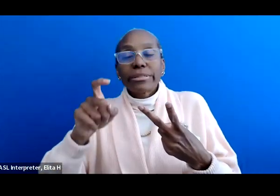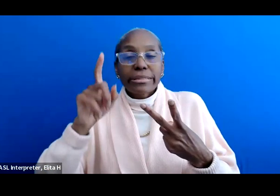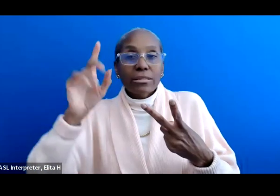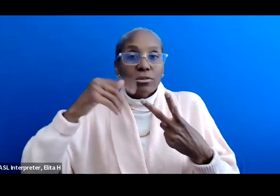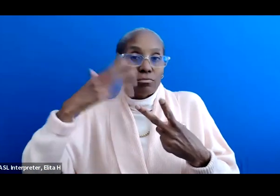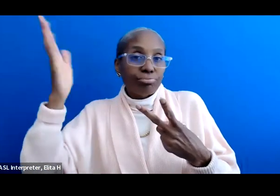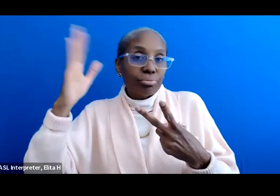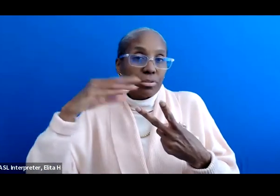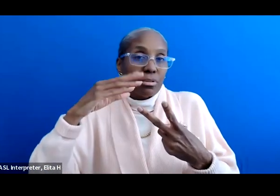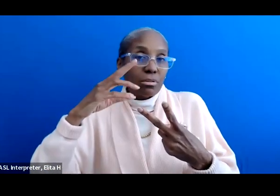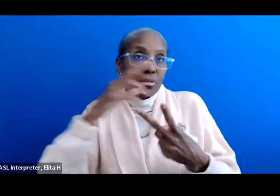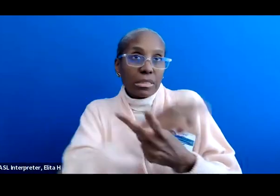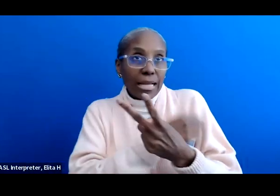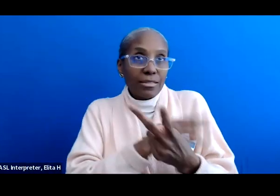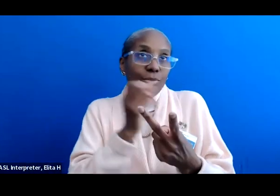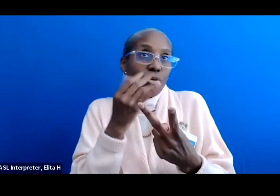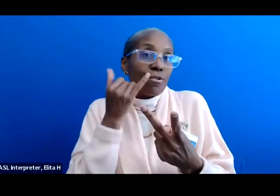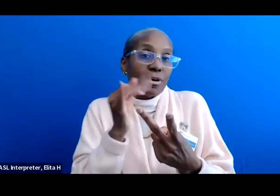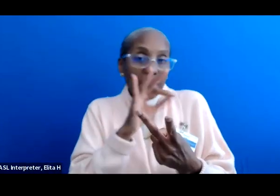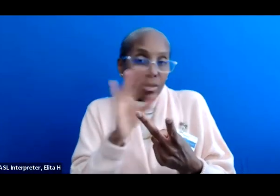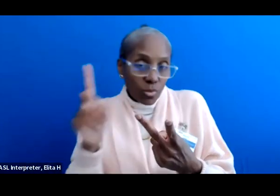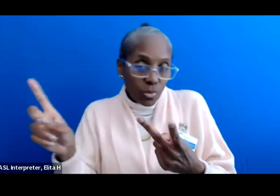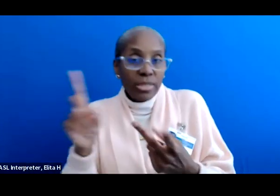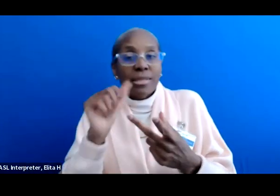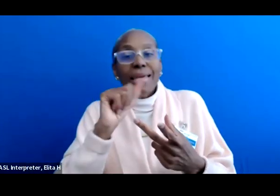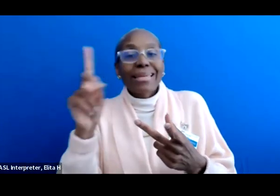or if you have to call 911, that AD card has instructions for the